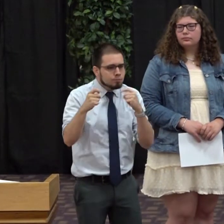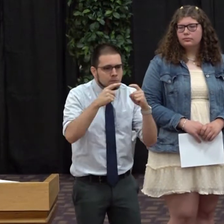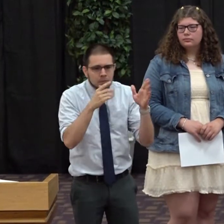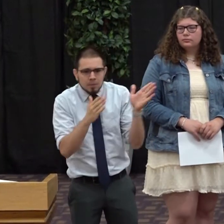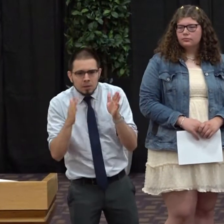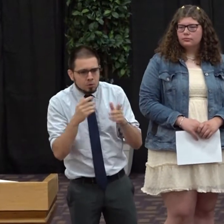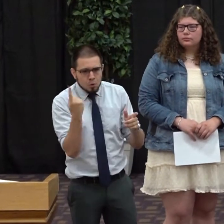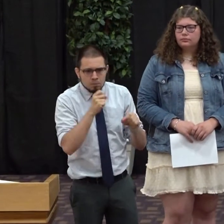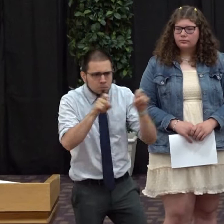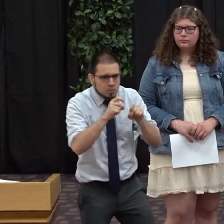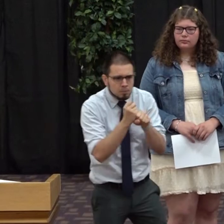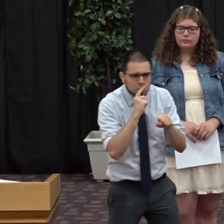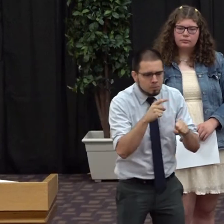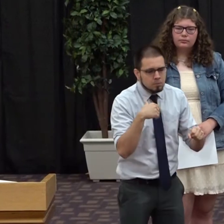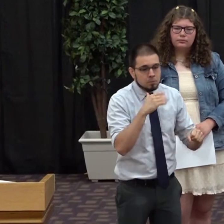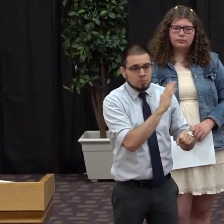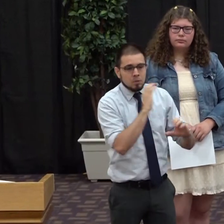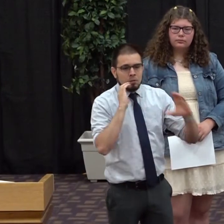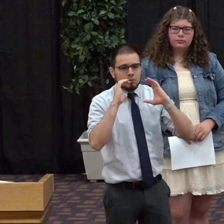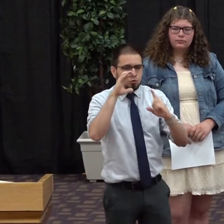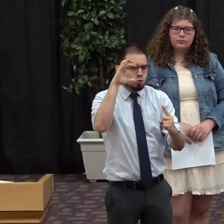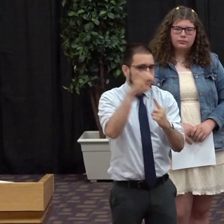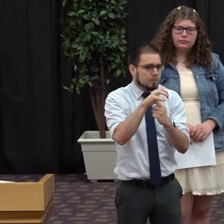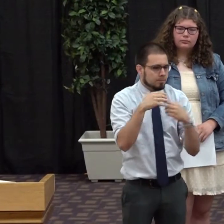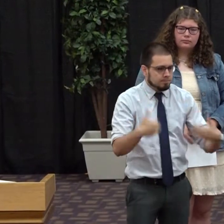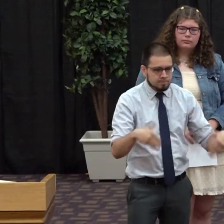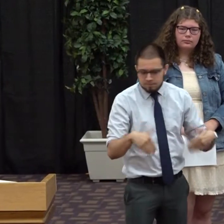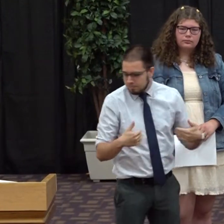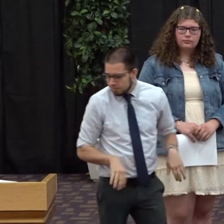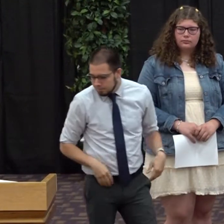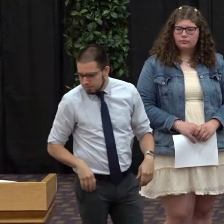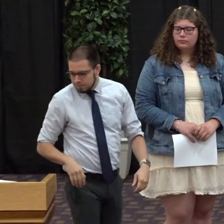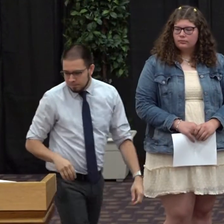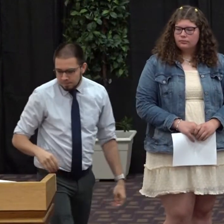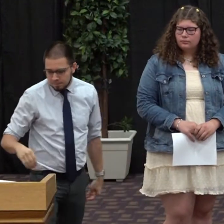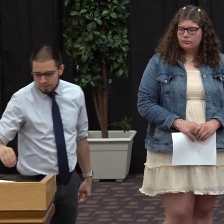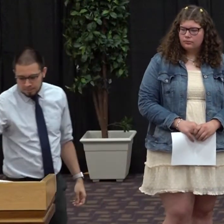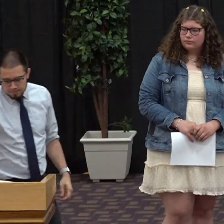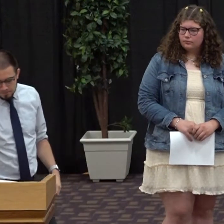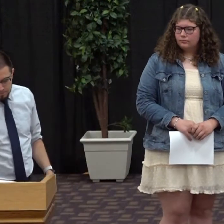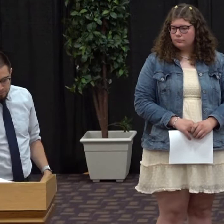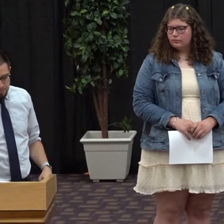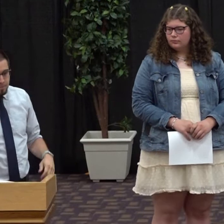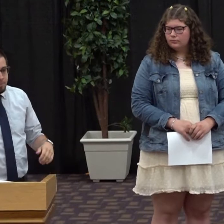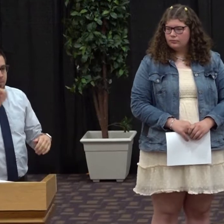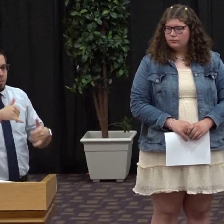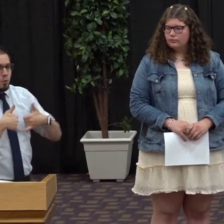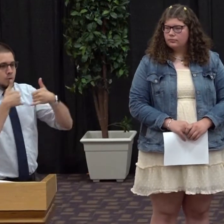On Google Chat, they were planning everything, and communicating with the members.